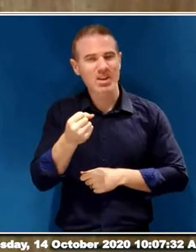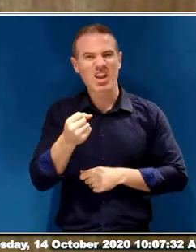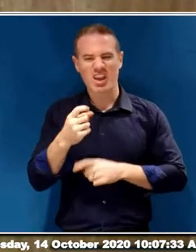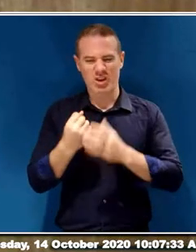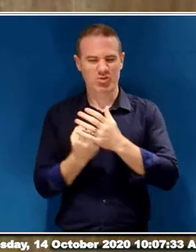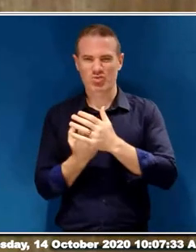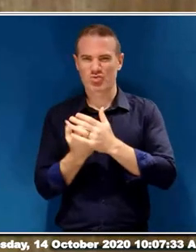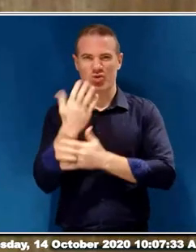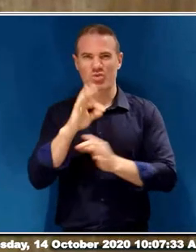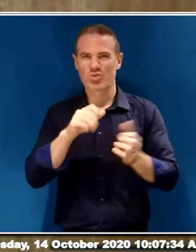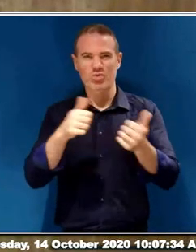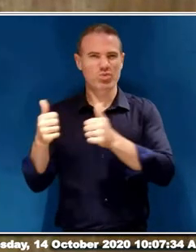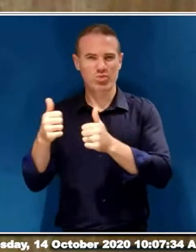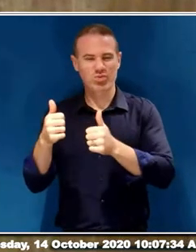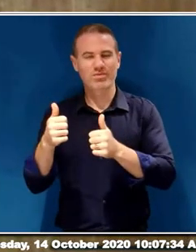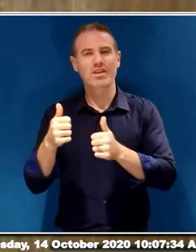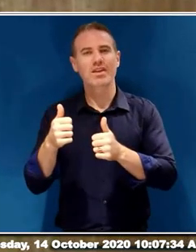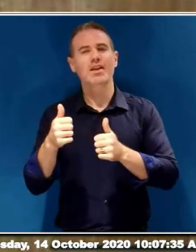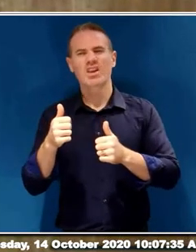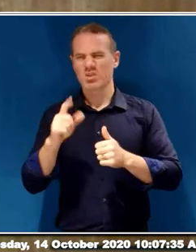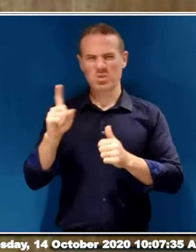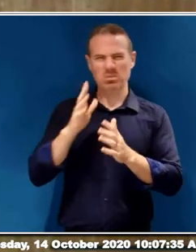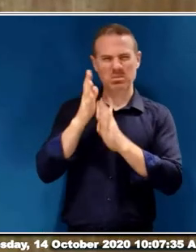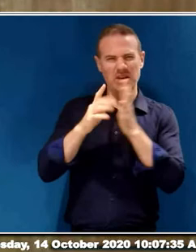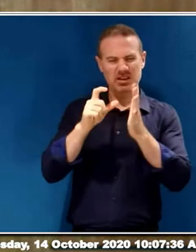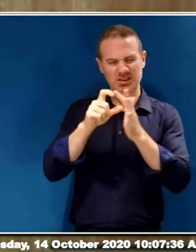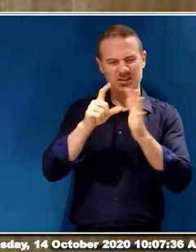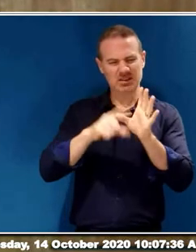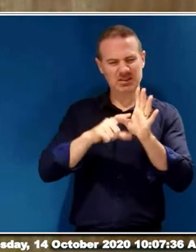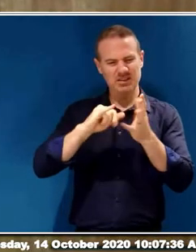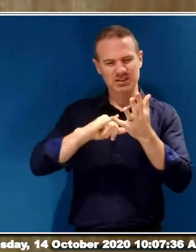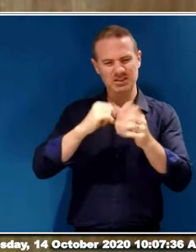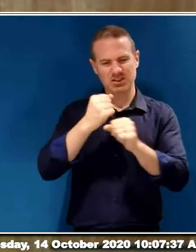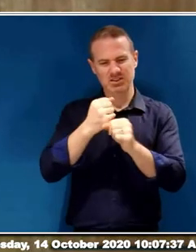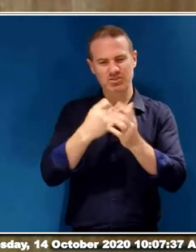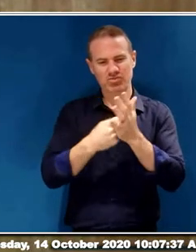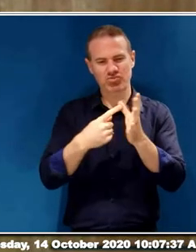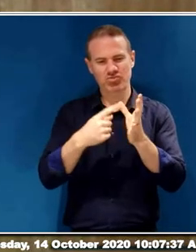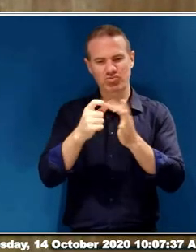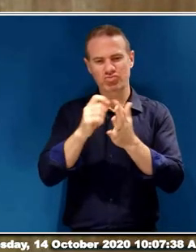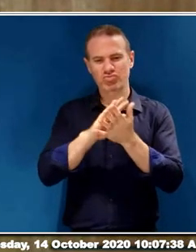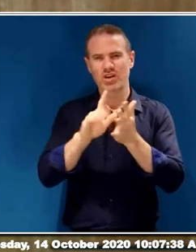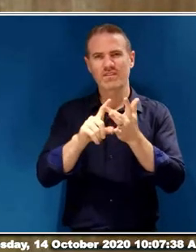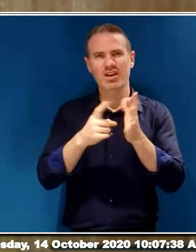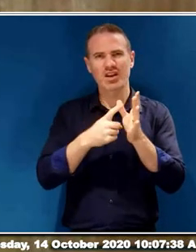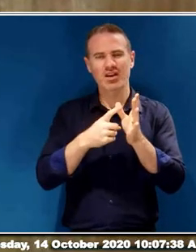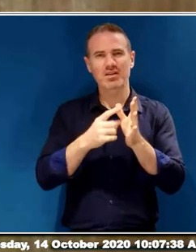Kobe's joints are hypermobile which makes it difficult and painful for him